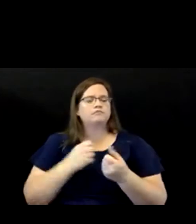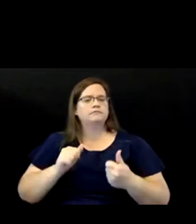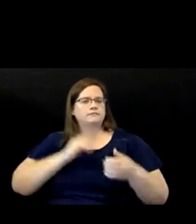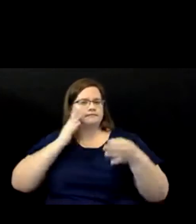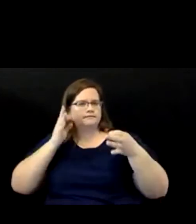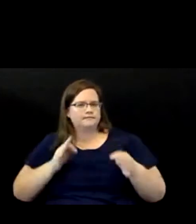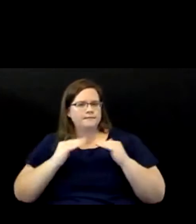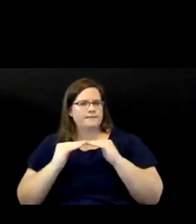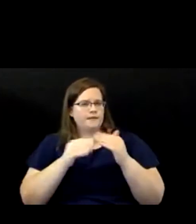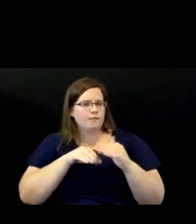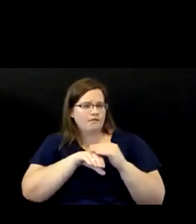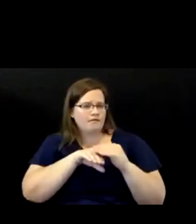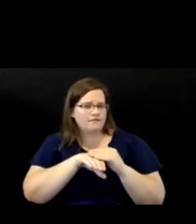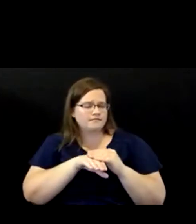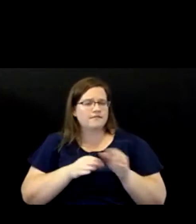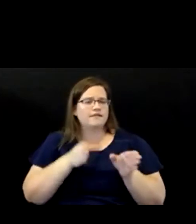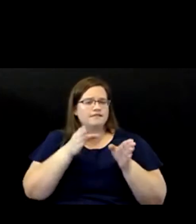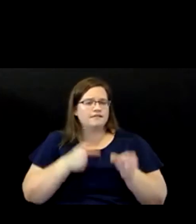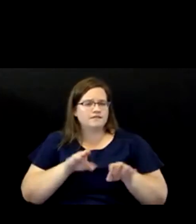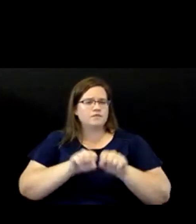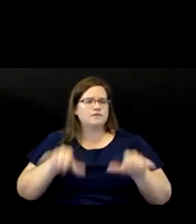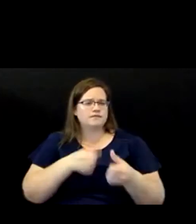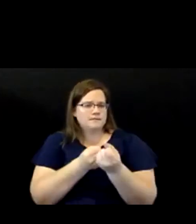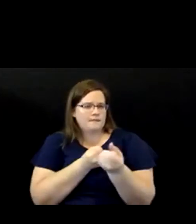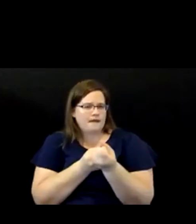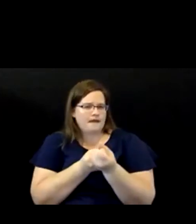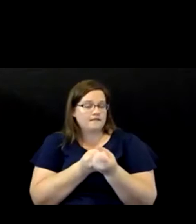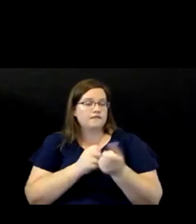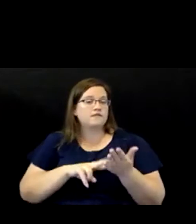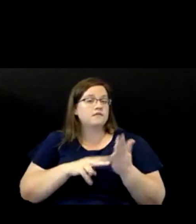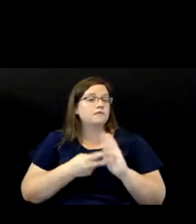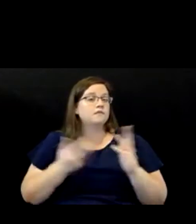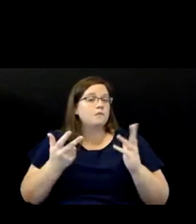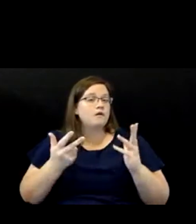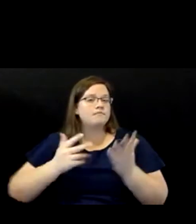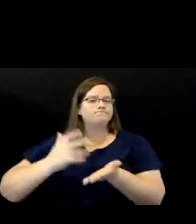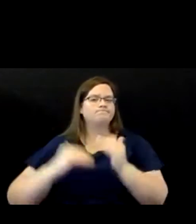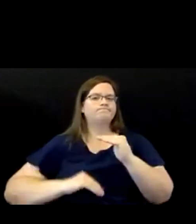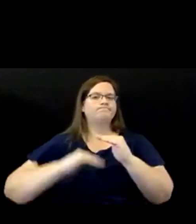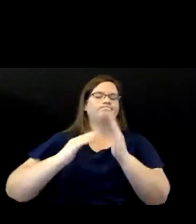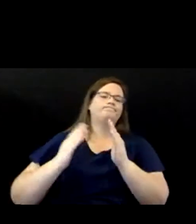access, and system advocacy in order to maximize the leadership, empowerment,